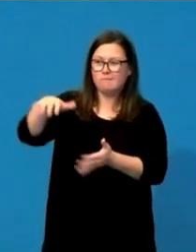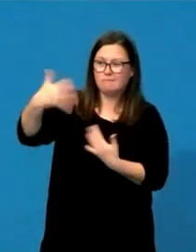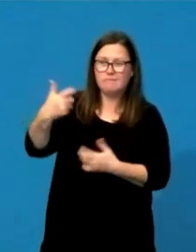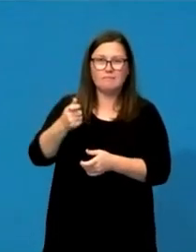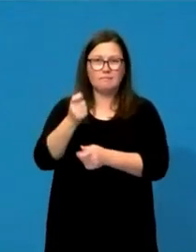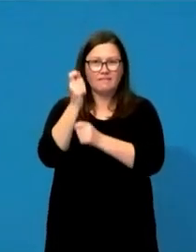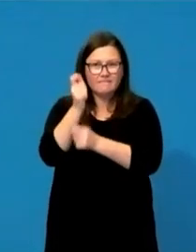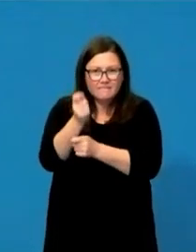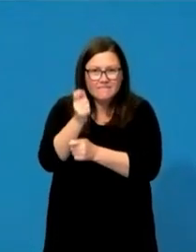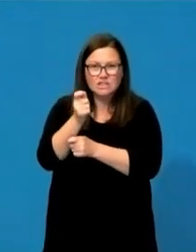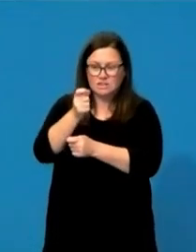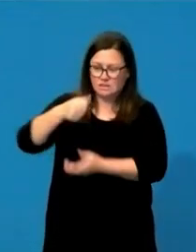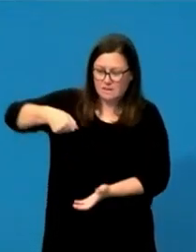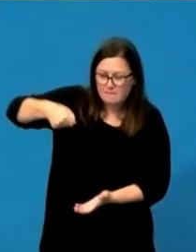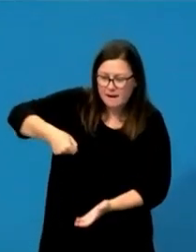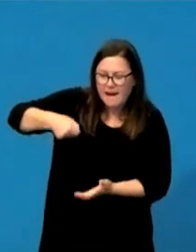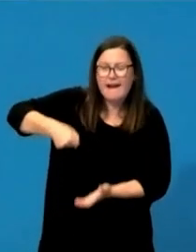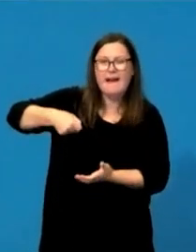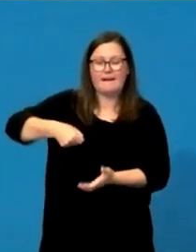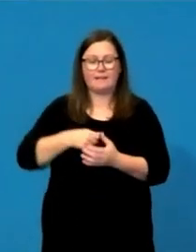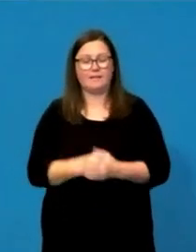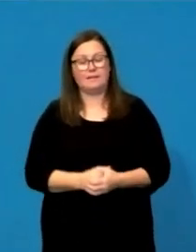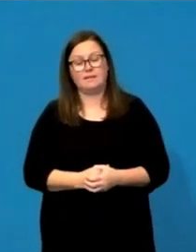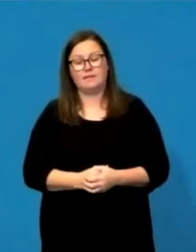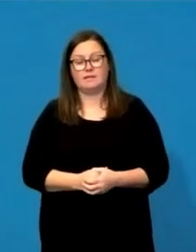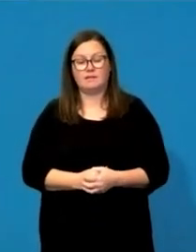And even when we go shooting and we've got something, he knows that - he jumps out and